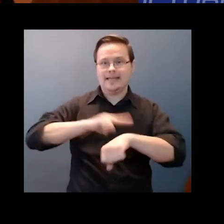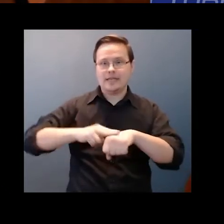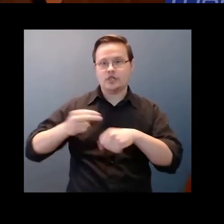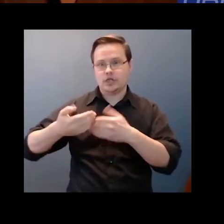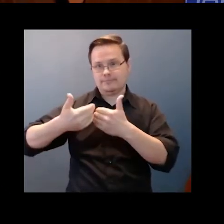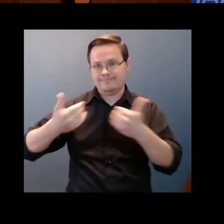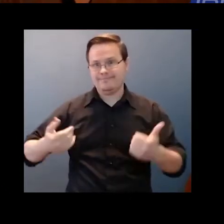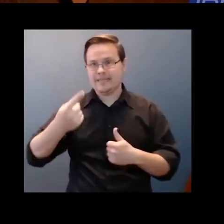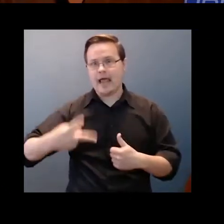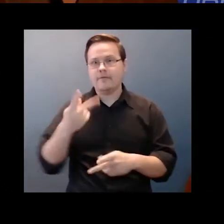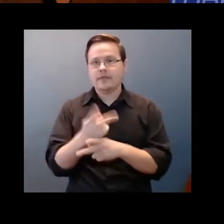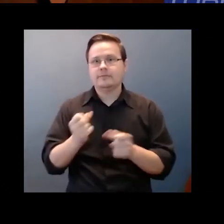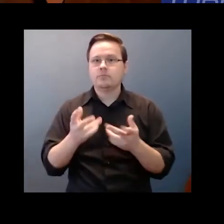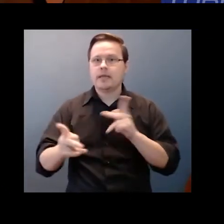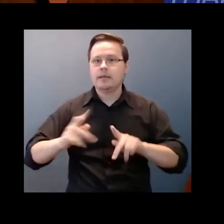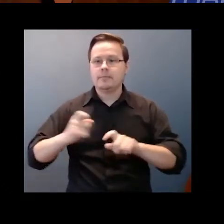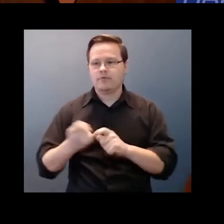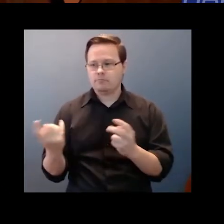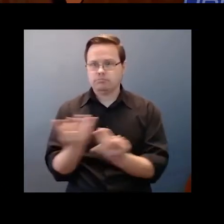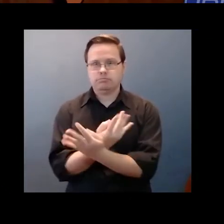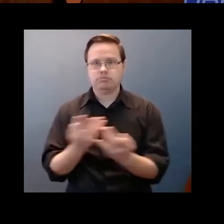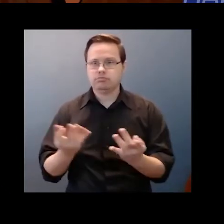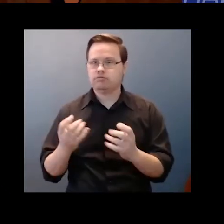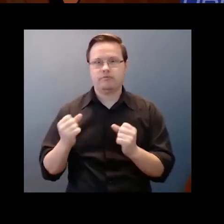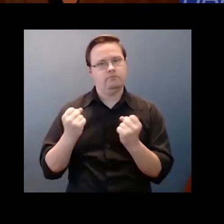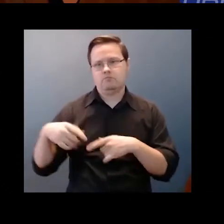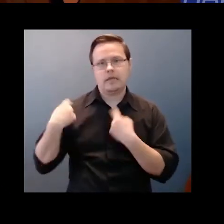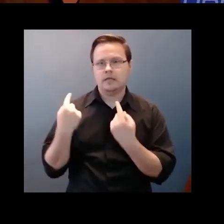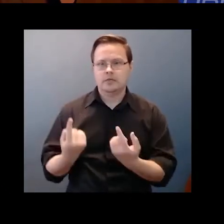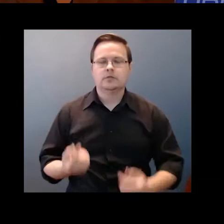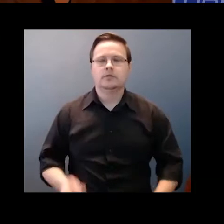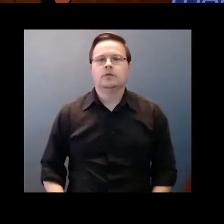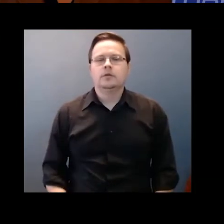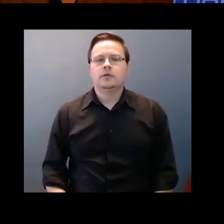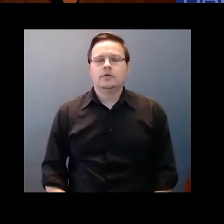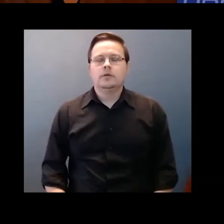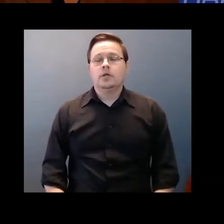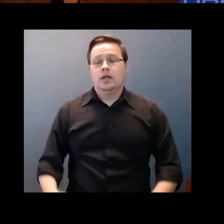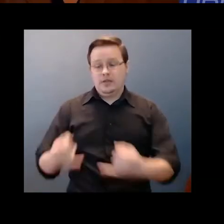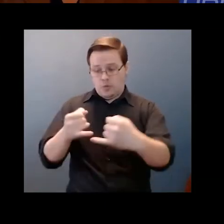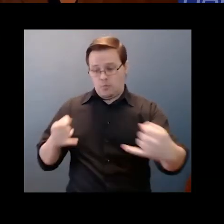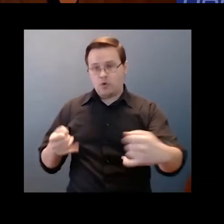as they have for centuries. So the border is also an infrastructure and there's a lot